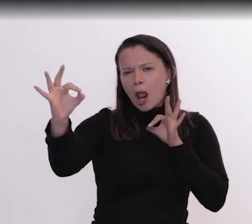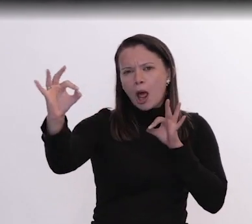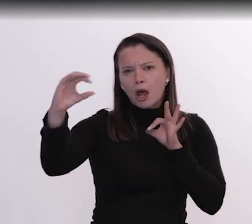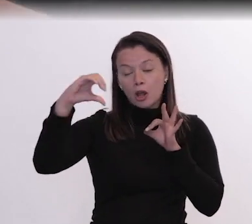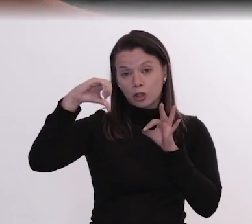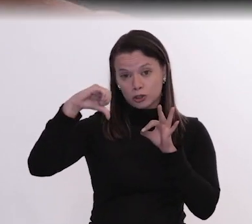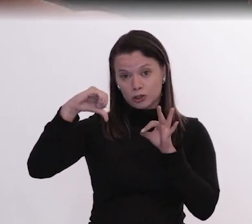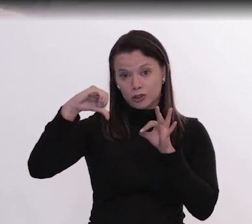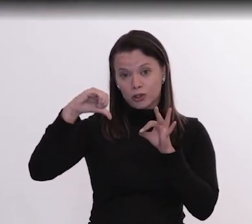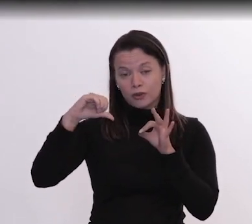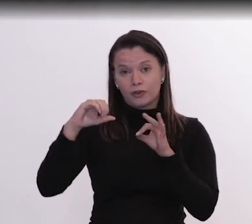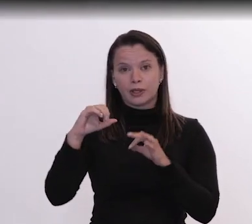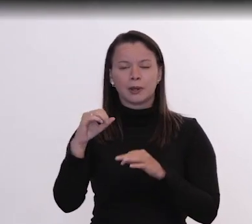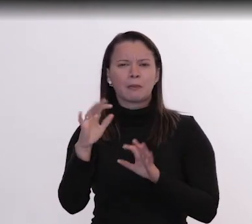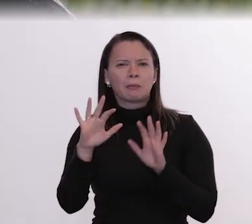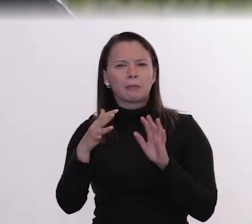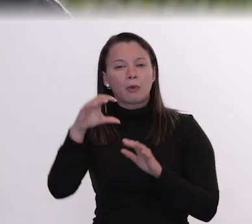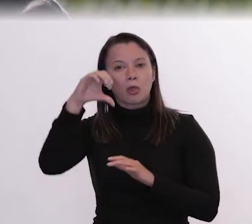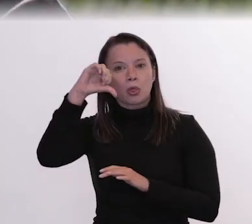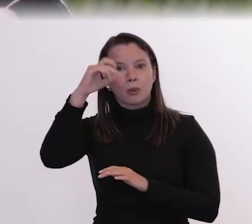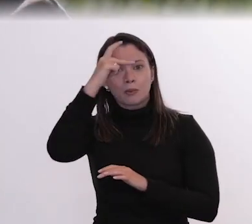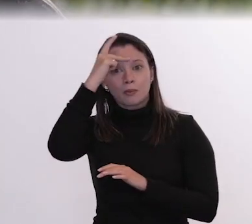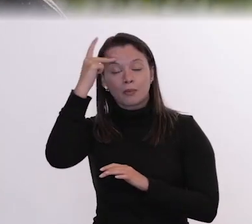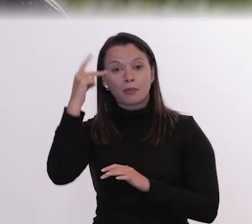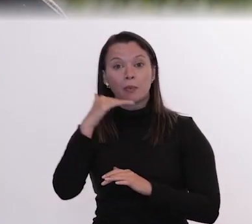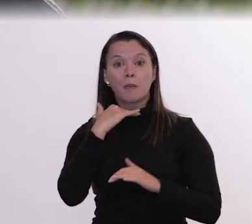die there every month. Not to mention the ones who get hurt.